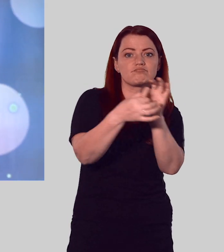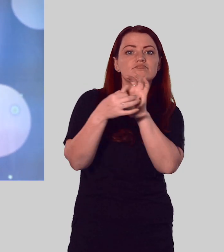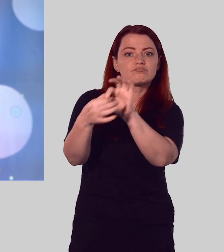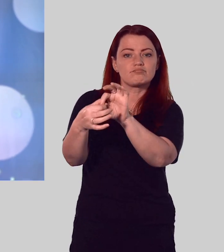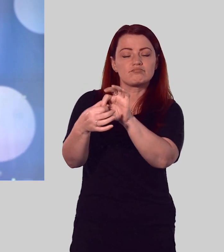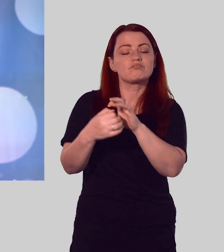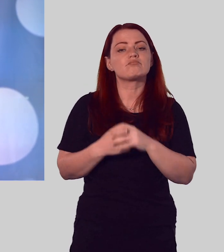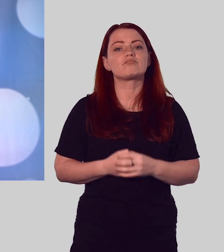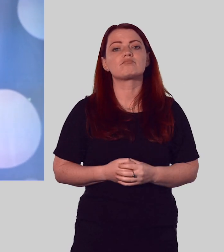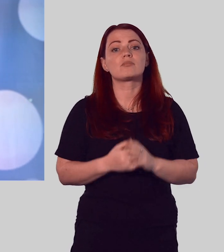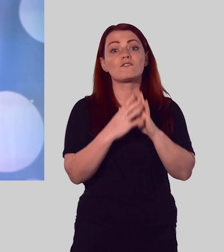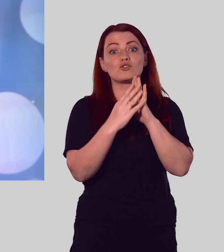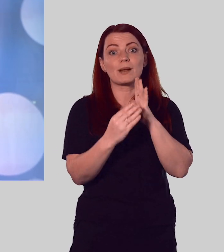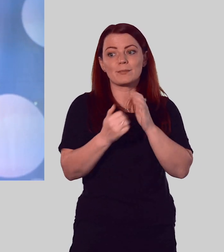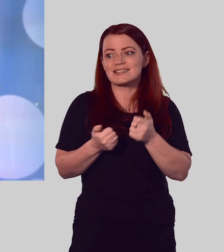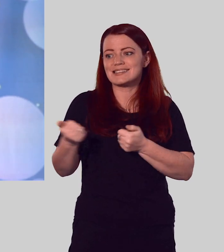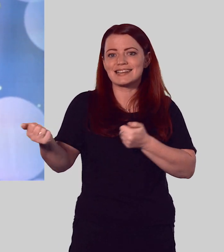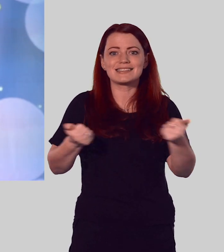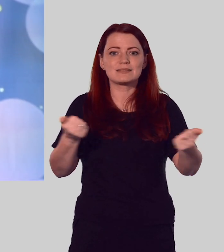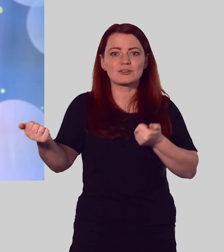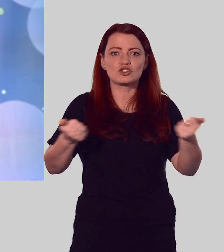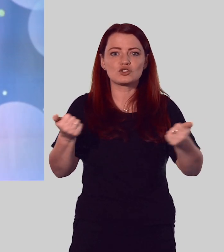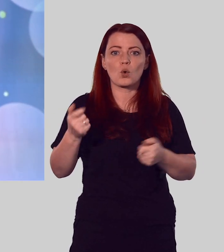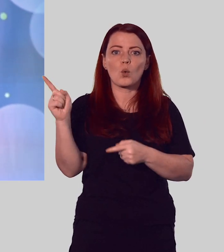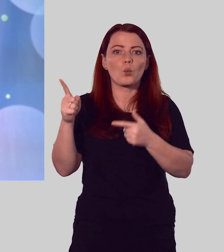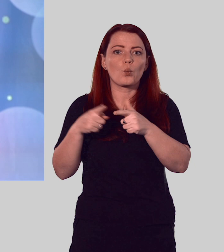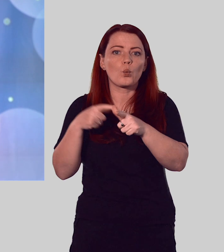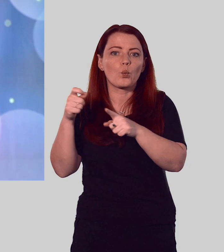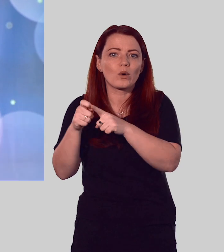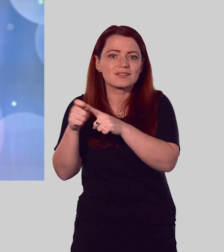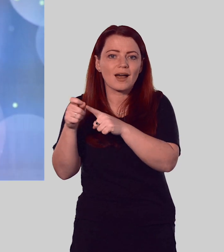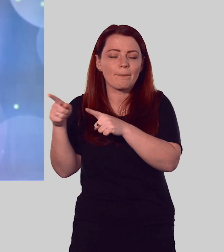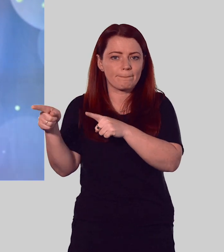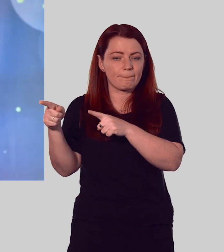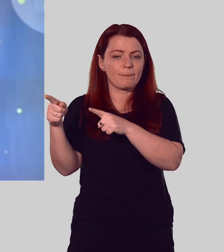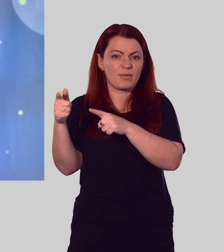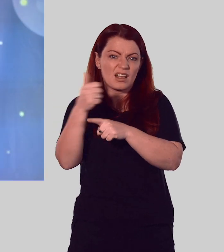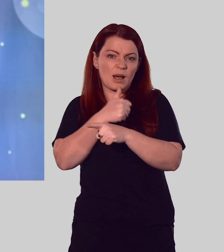For example text messages or Whatsapp messages can be used in the run-up to